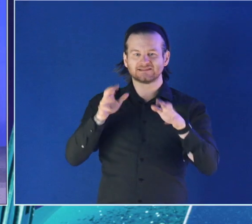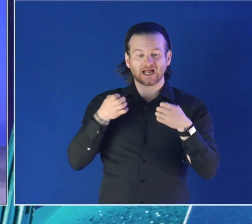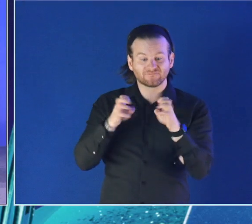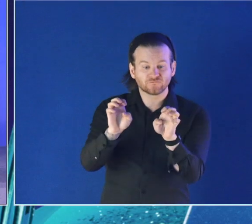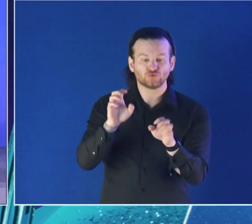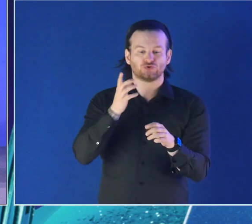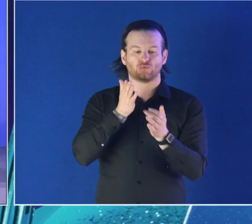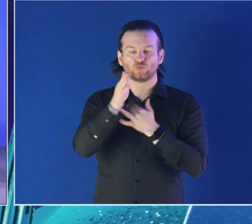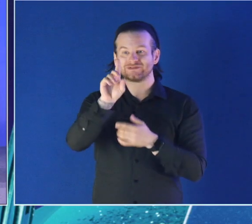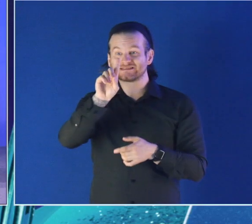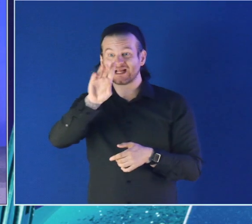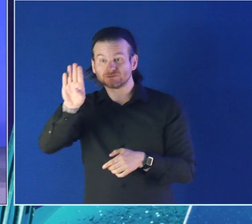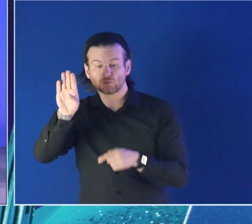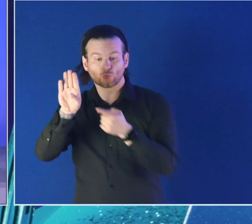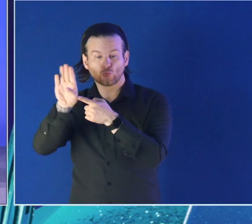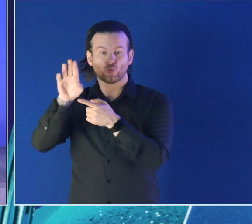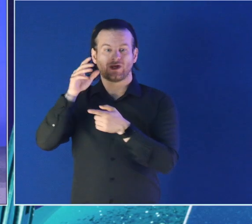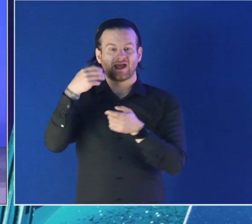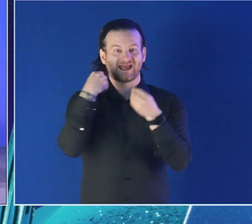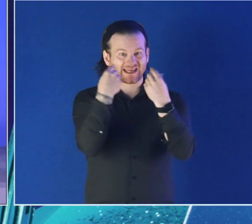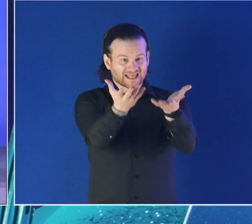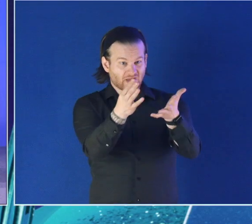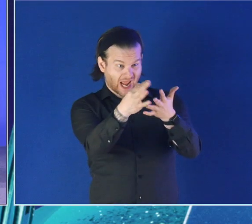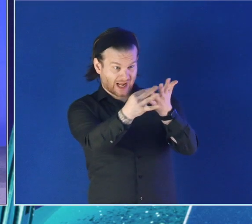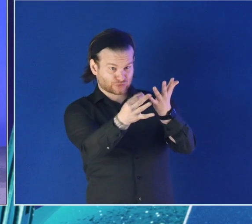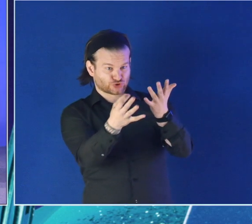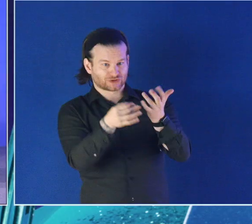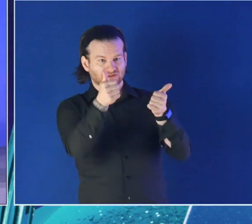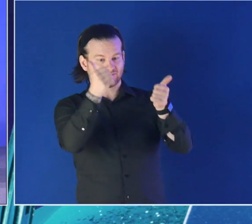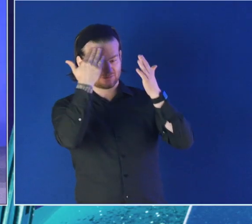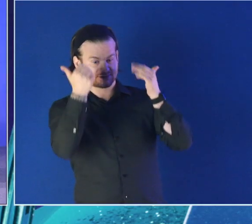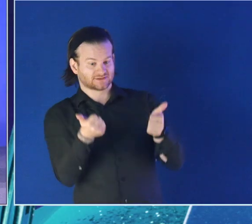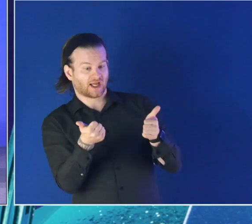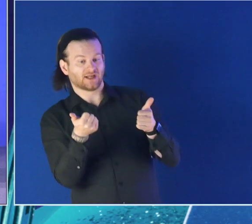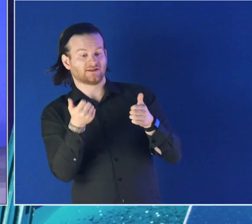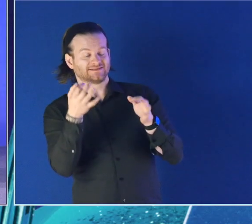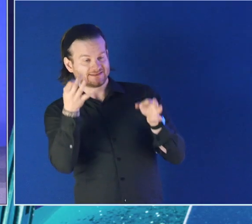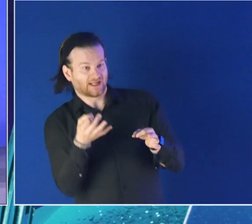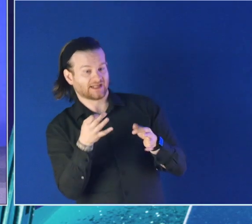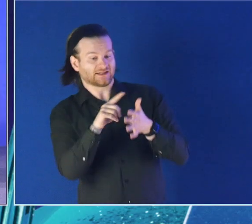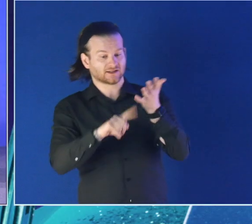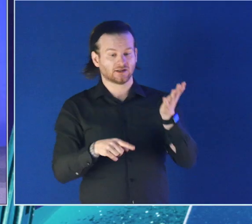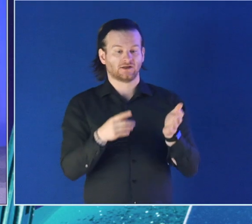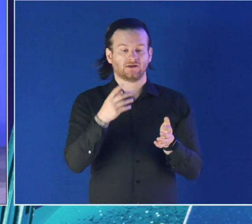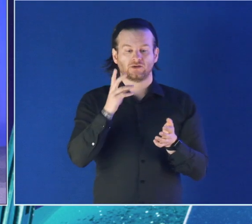It really has been a collective effort. And Tobii Dynavox has been involved as well.